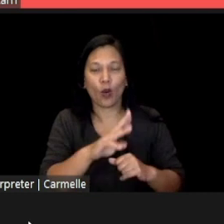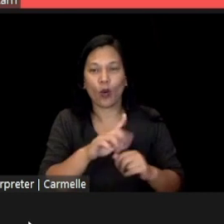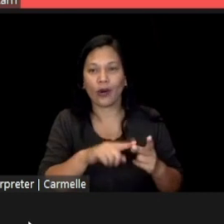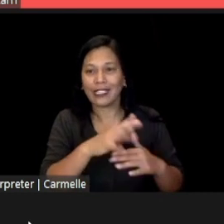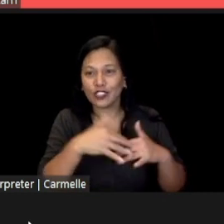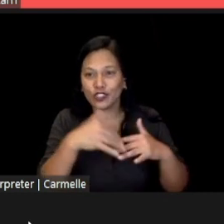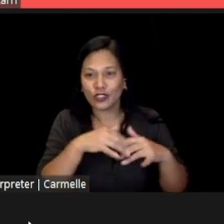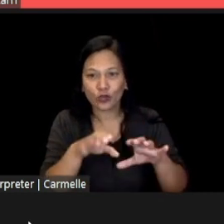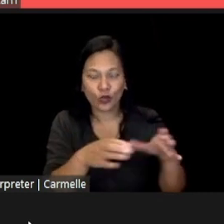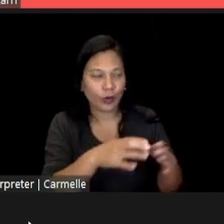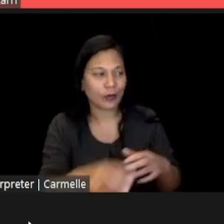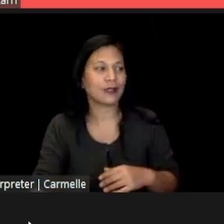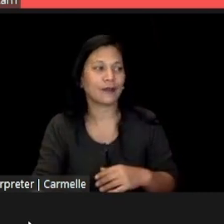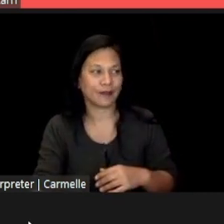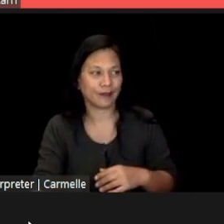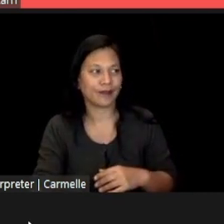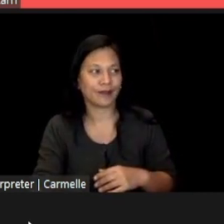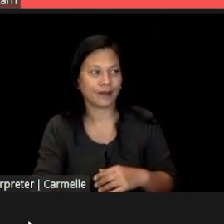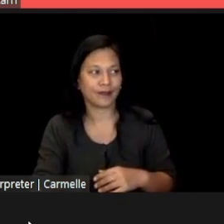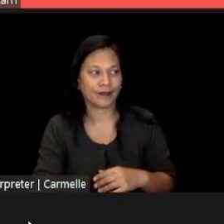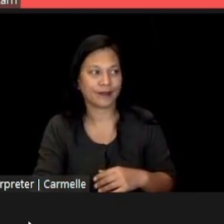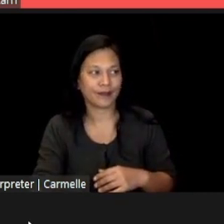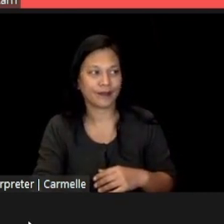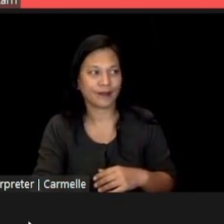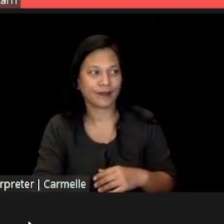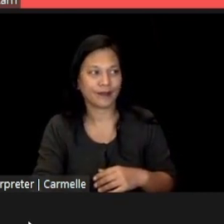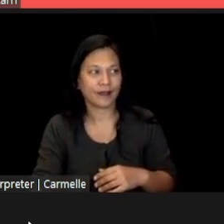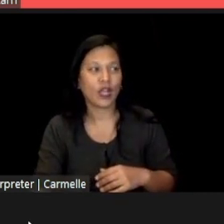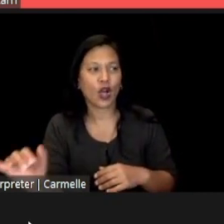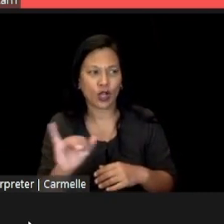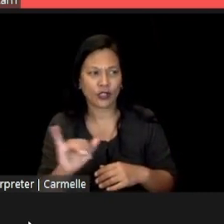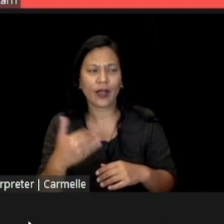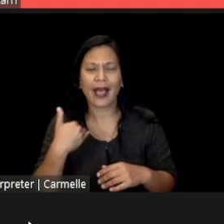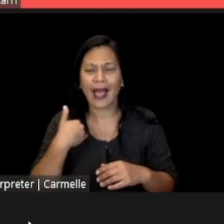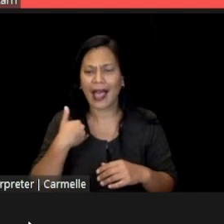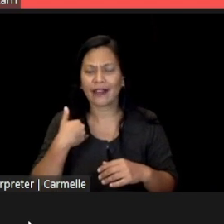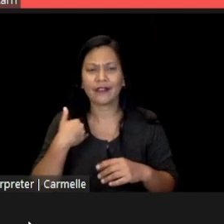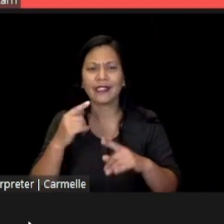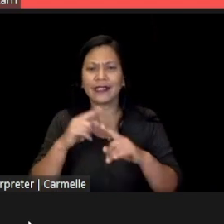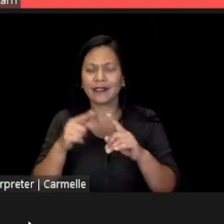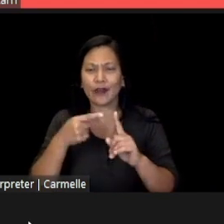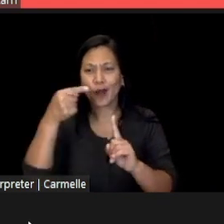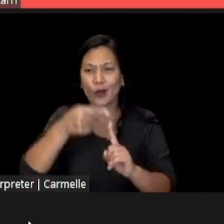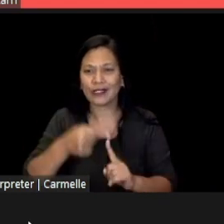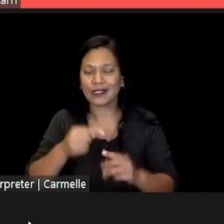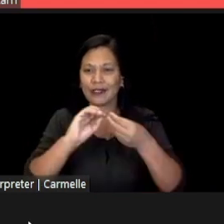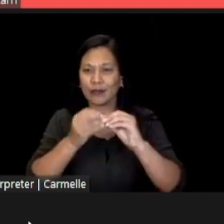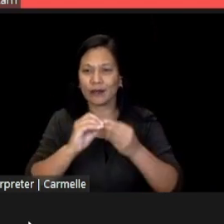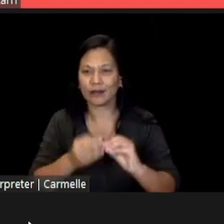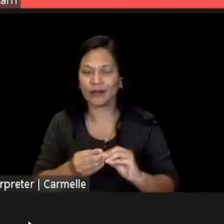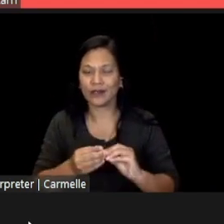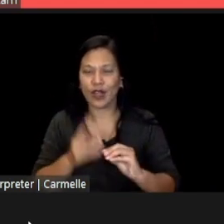And finally in our selective programs, there are points given for applicants from those equity seeking groups.